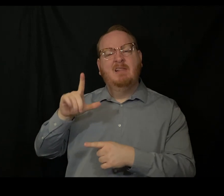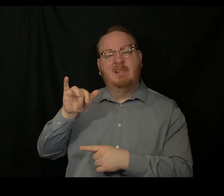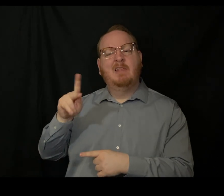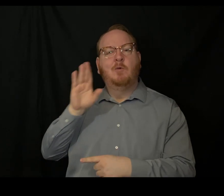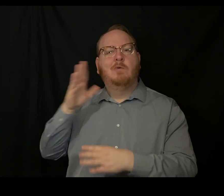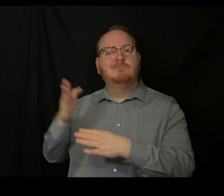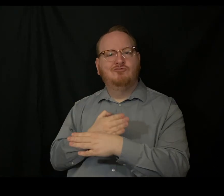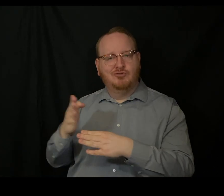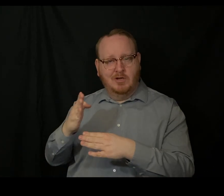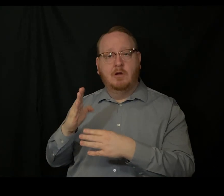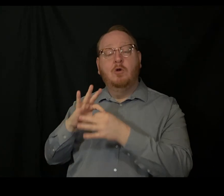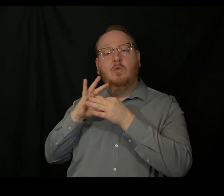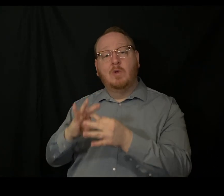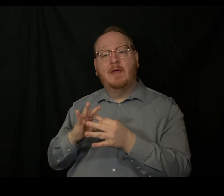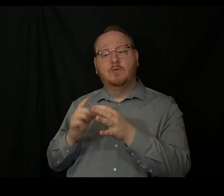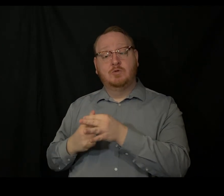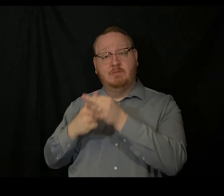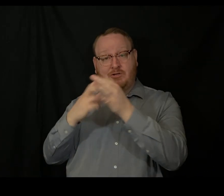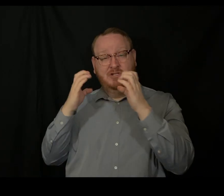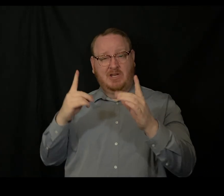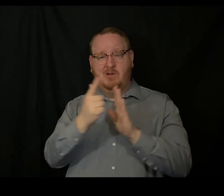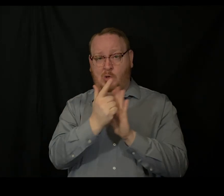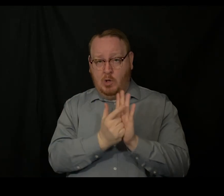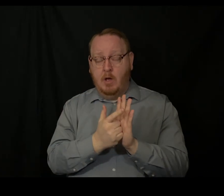special education law. So what your reason and request is